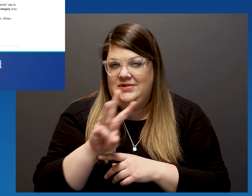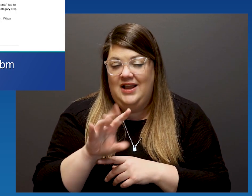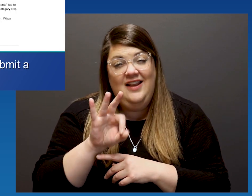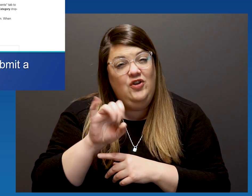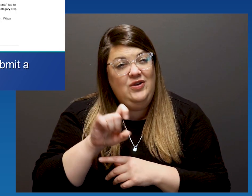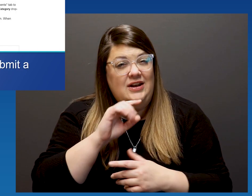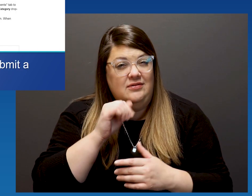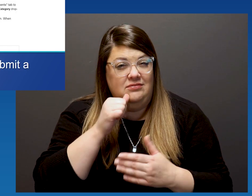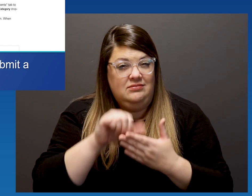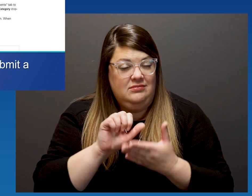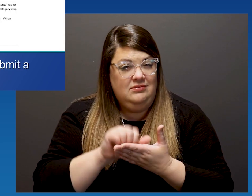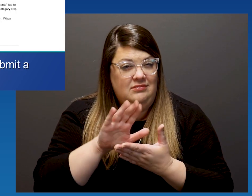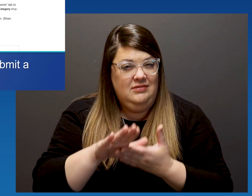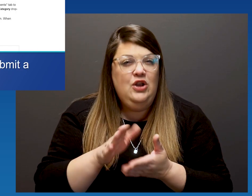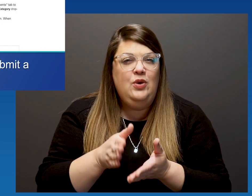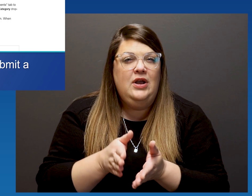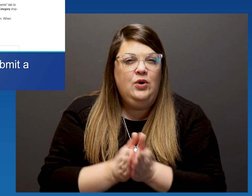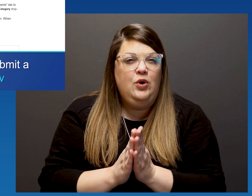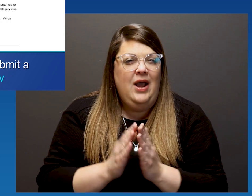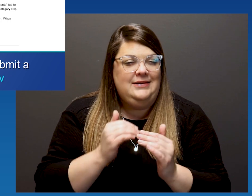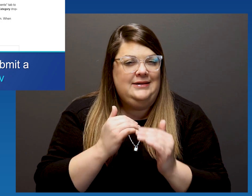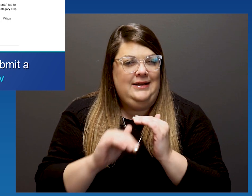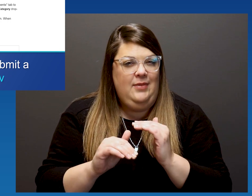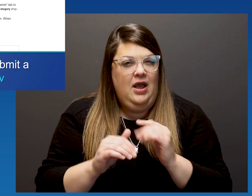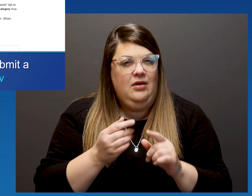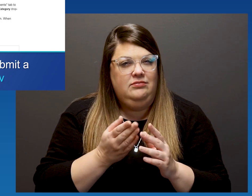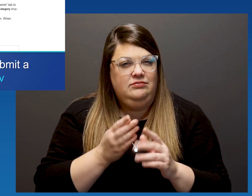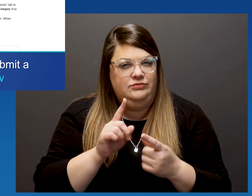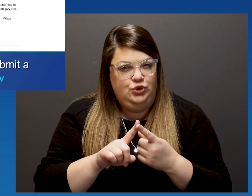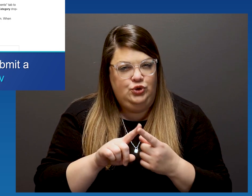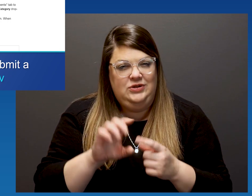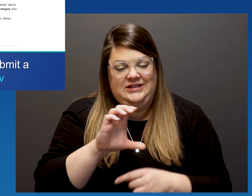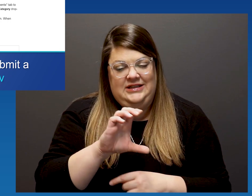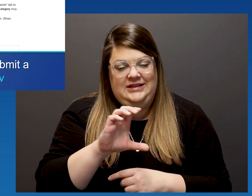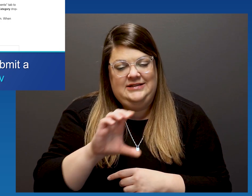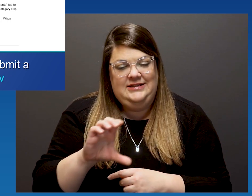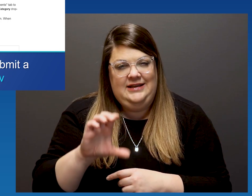please submit a request via email to CCAContracts@azdes.gov.